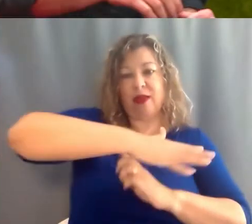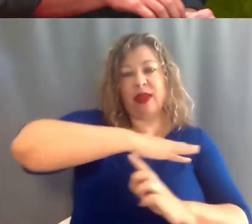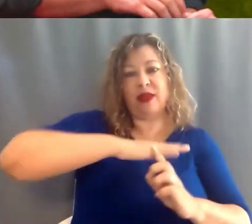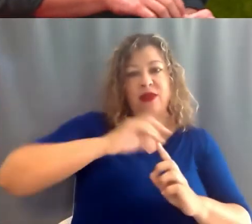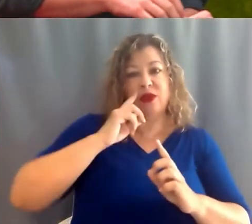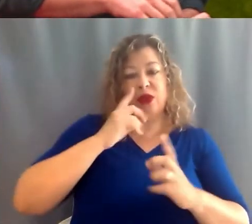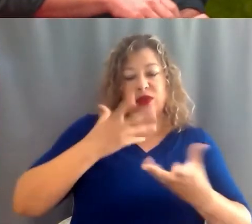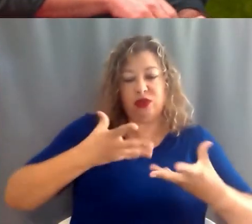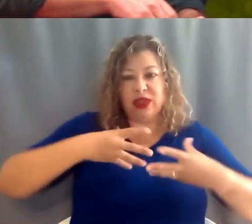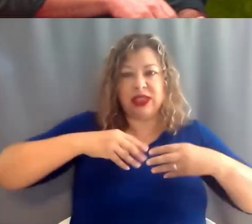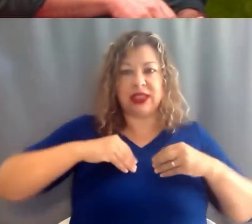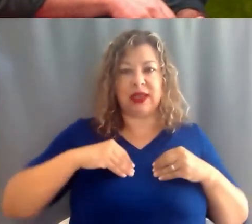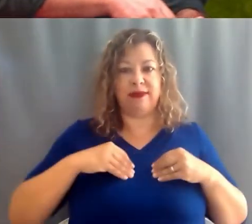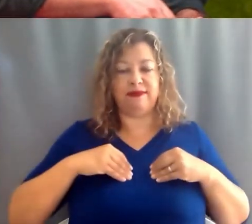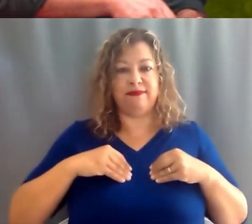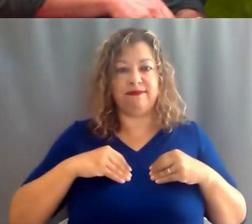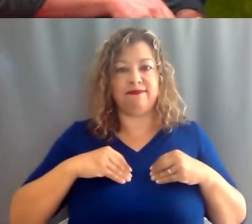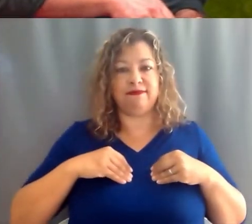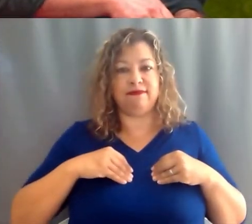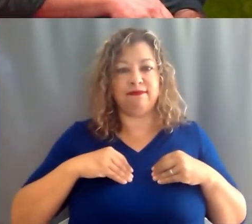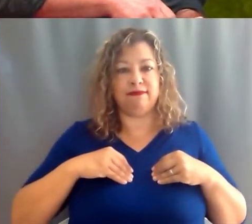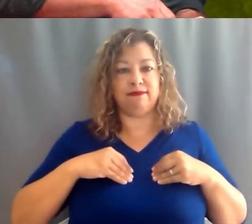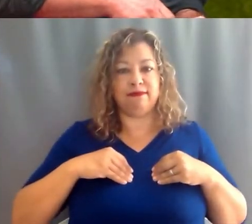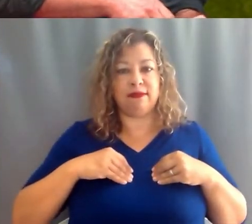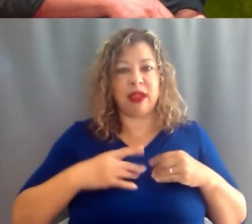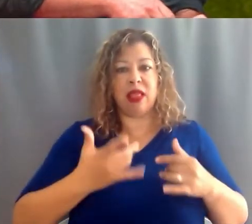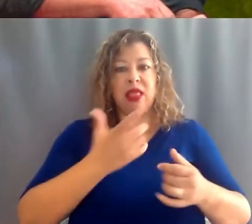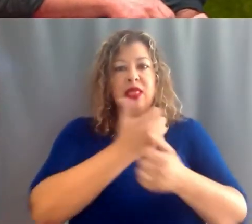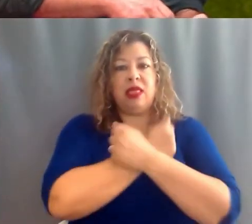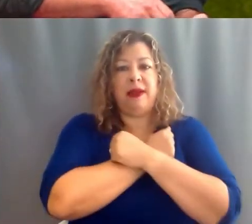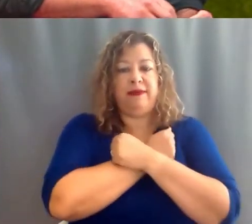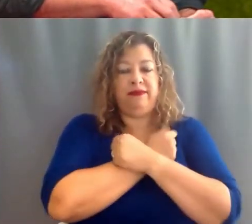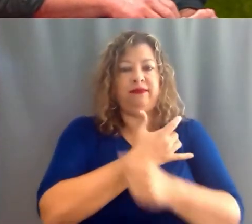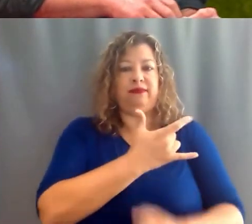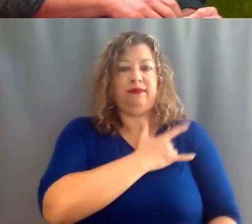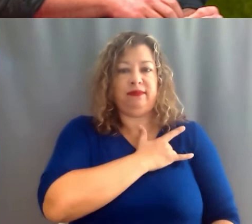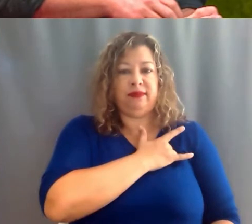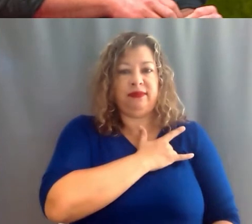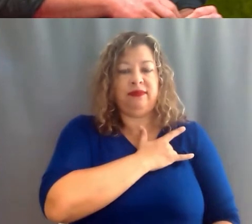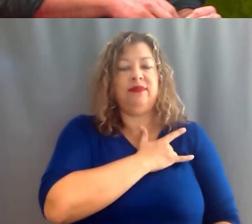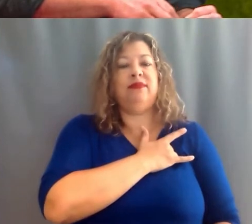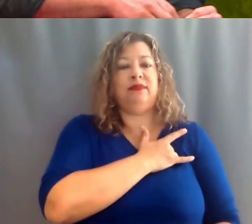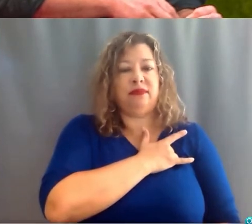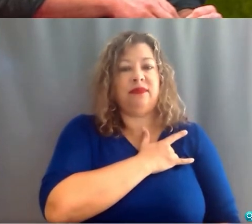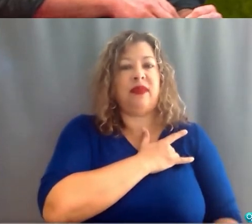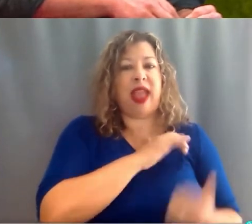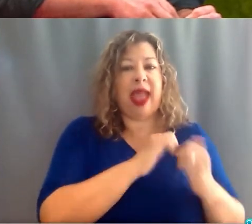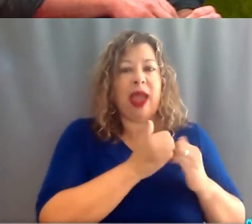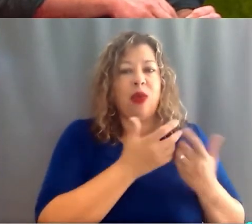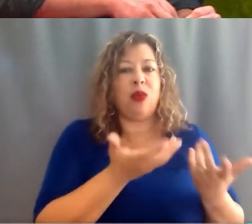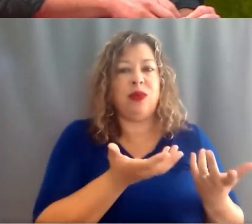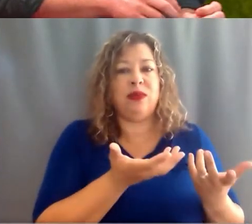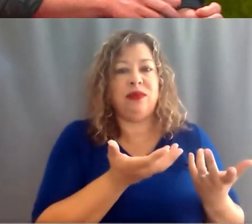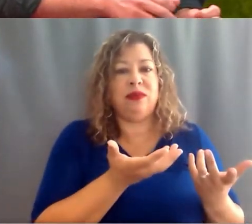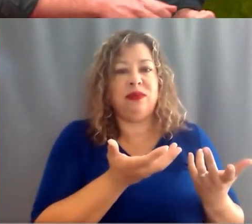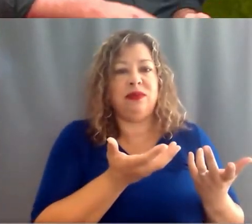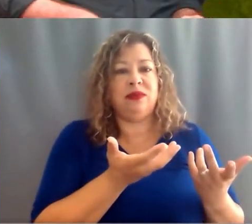The conversation you and I had, Maureen, in which. How are we creating safe spaces that allows them to be